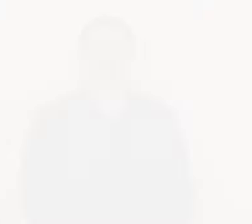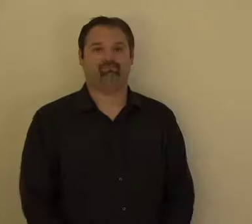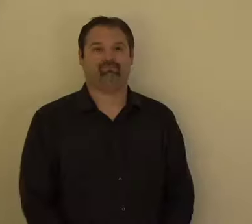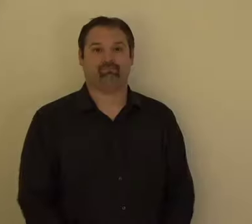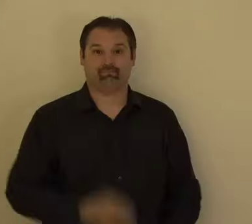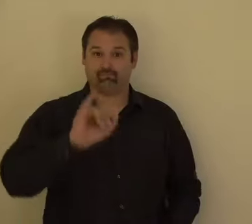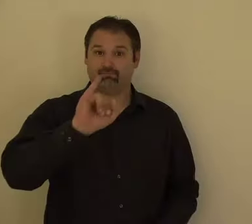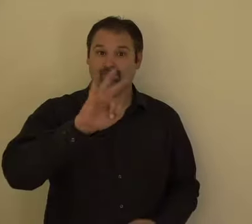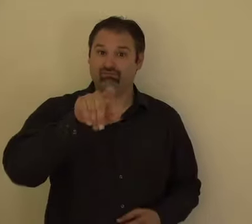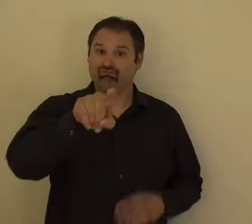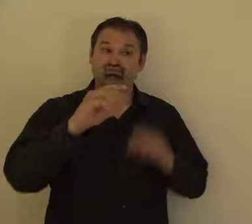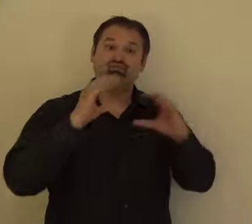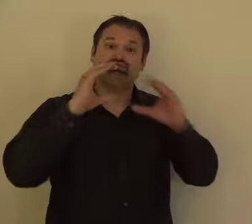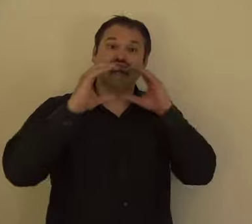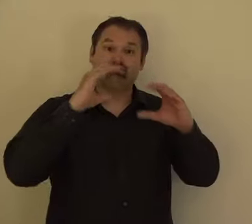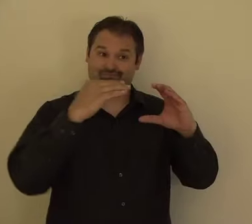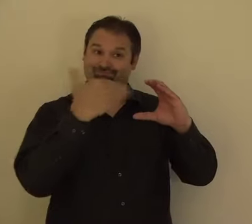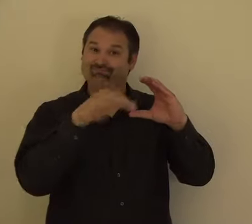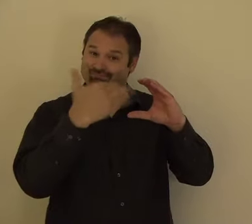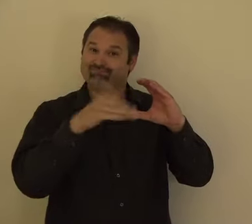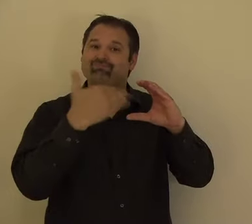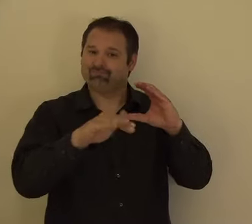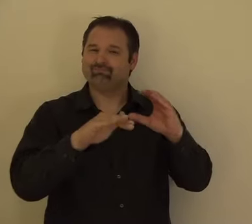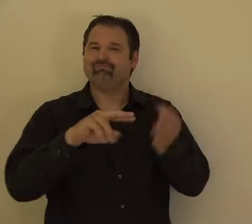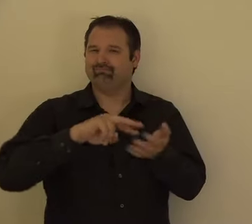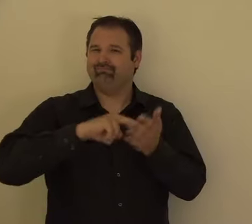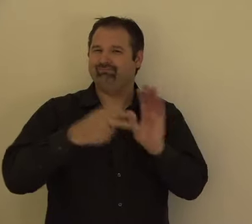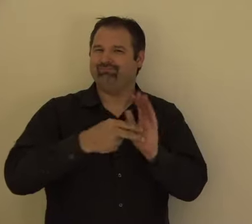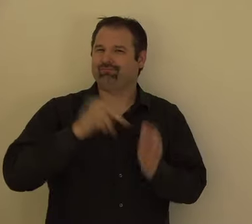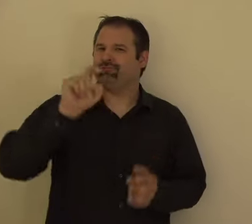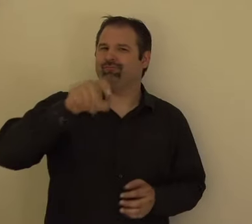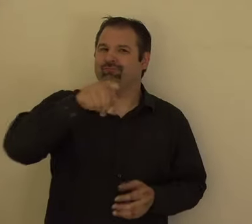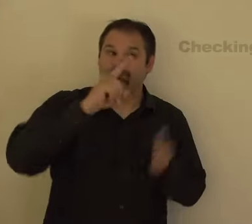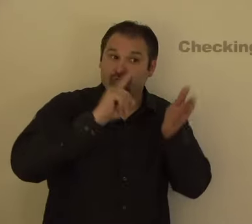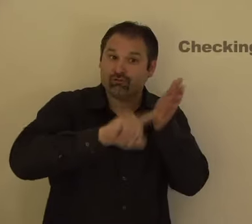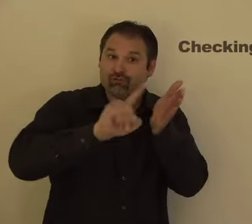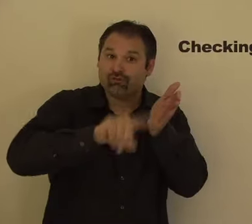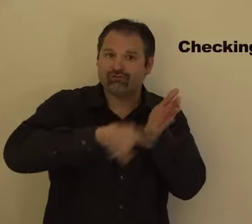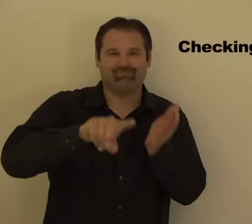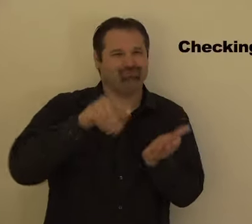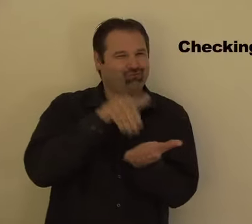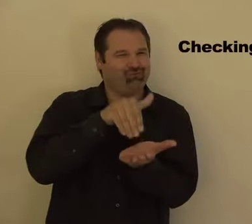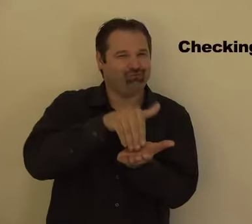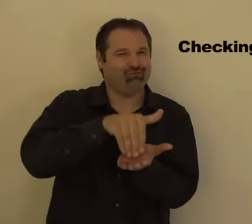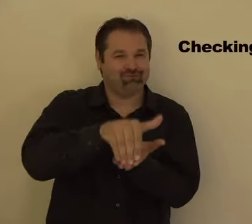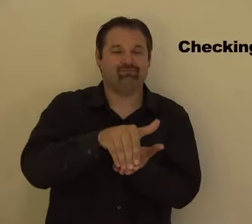you check your account as often as possible for messages. You should check your email several times a day, at least.